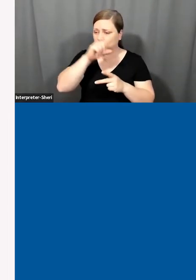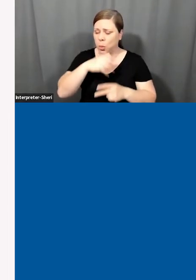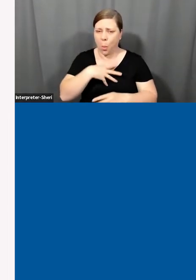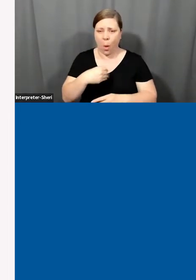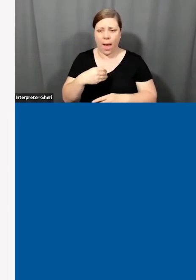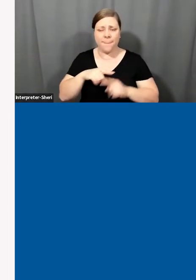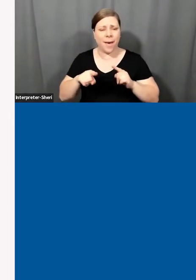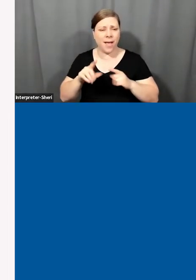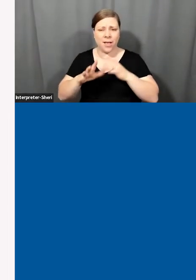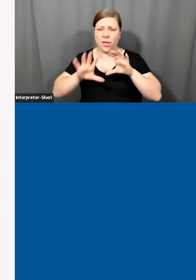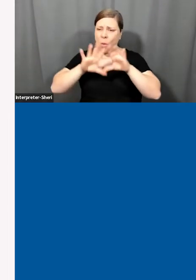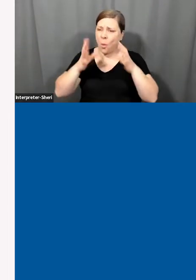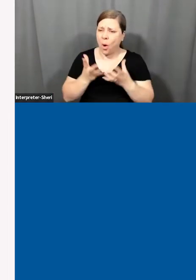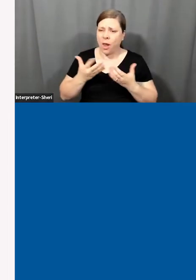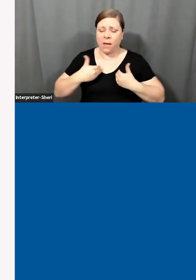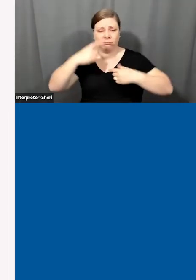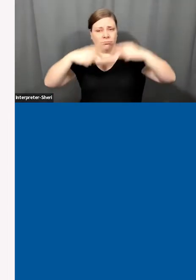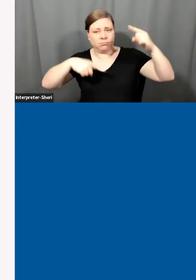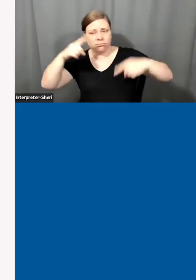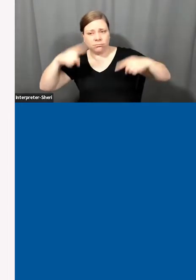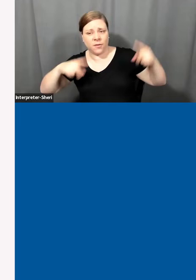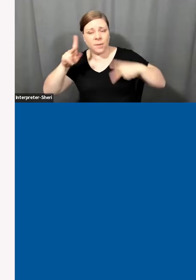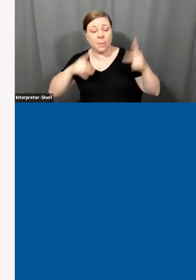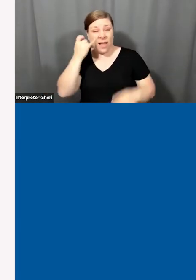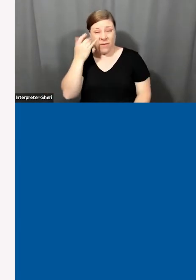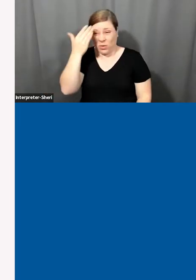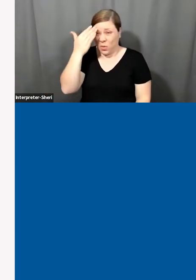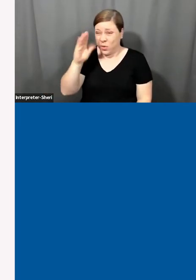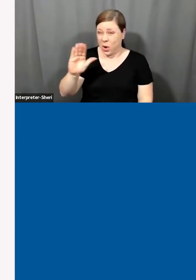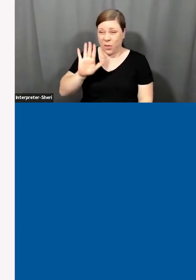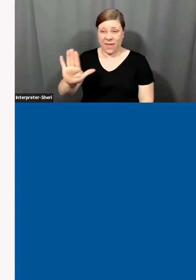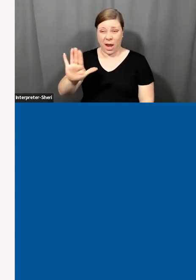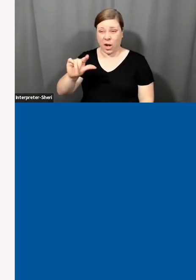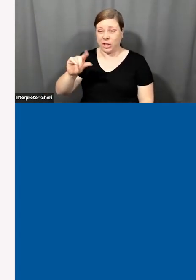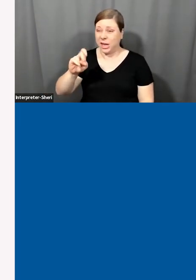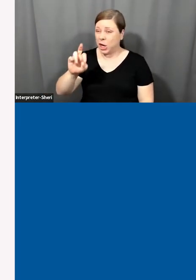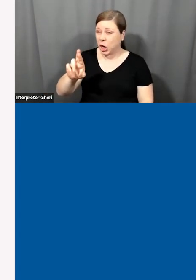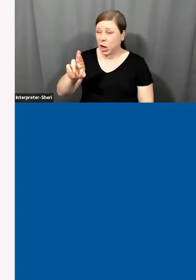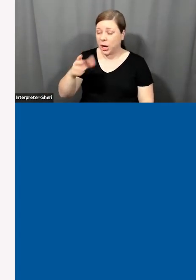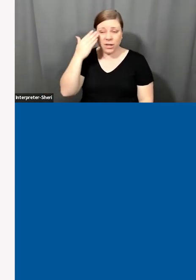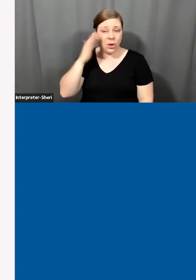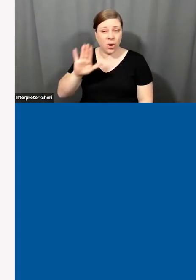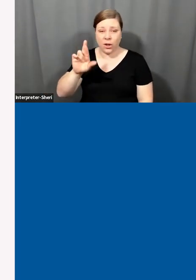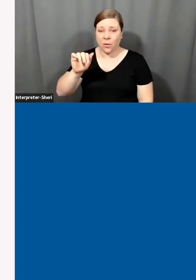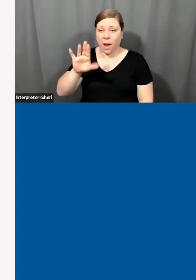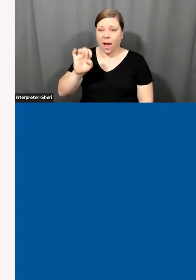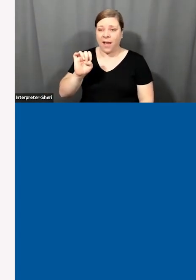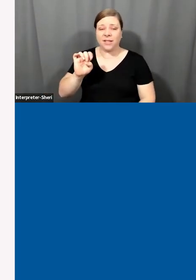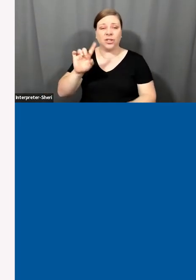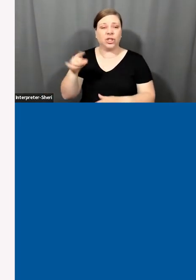with multiple identities. If you don't know the gender or the race of the person you are describing, stick to gender neutral terms.